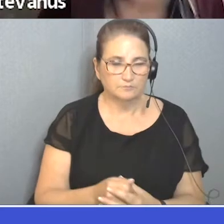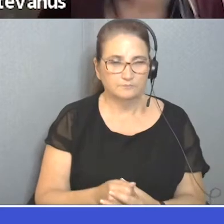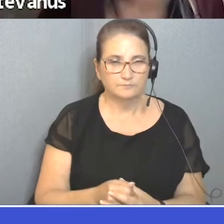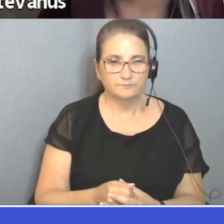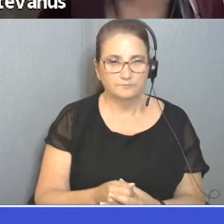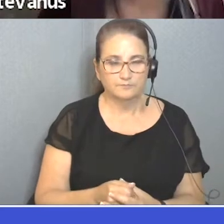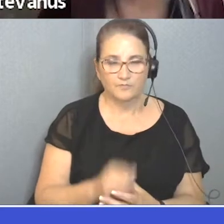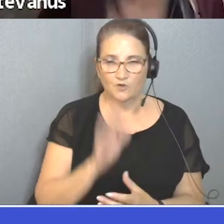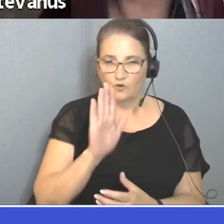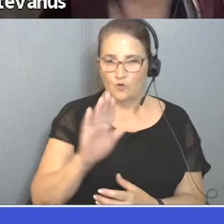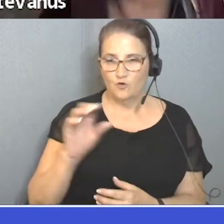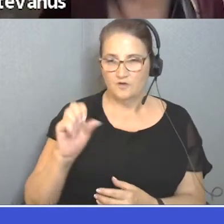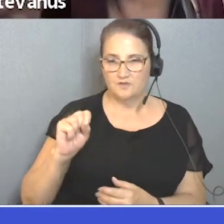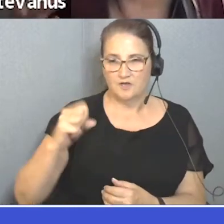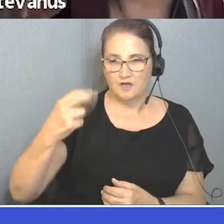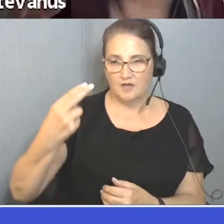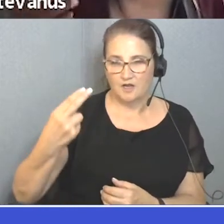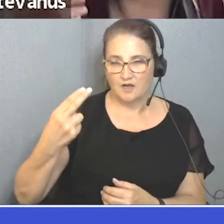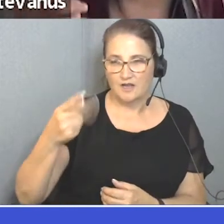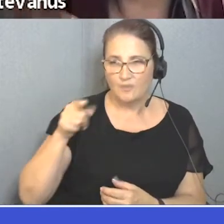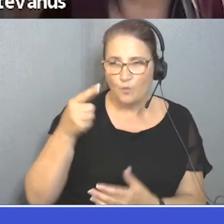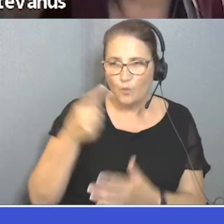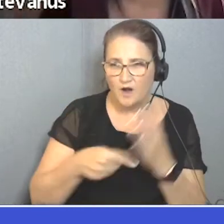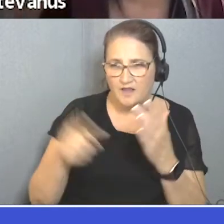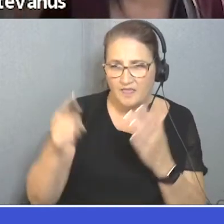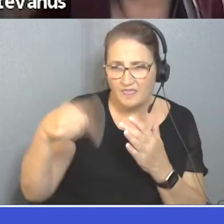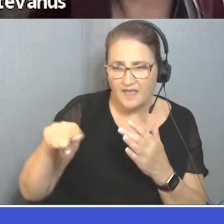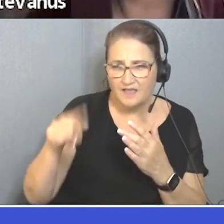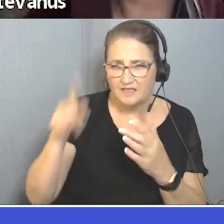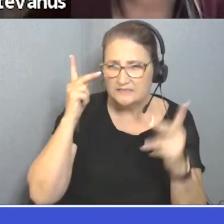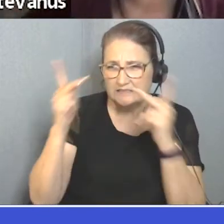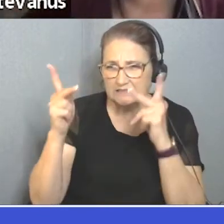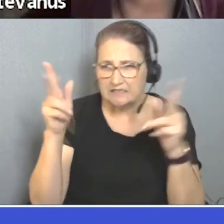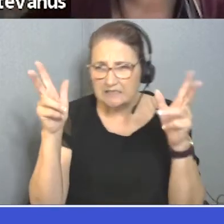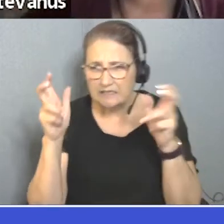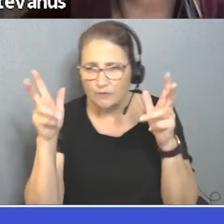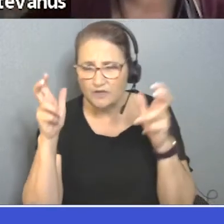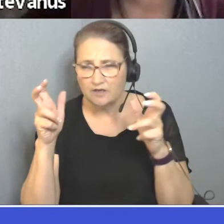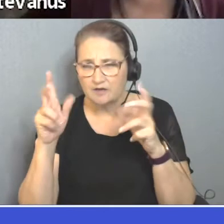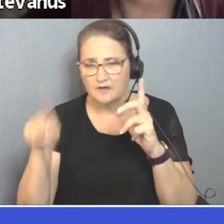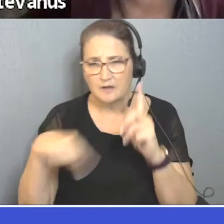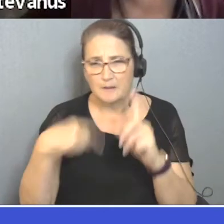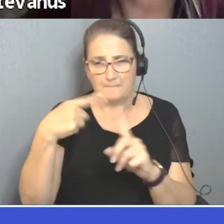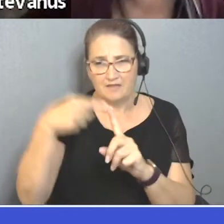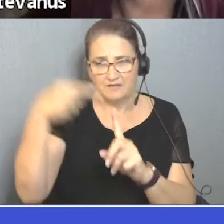being shared? What is your stakeholder seeing or hearing? Specifically about climate change and